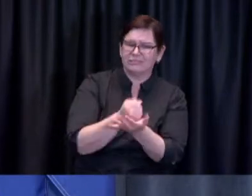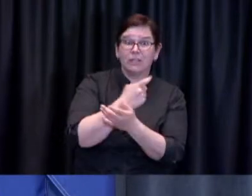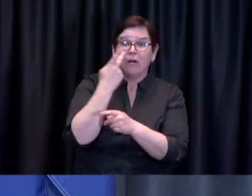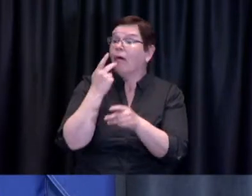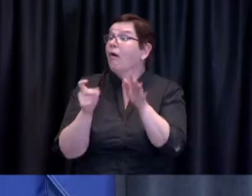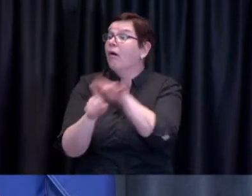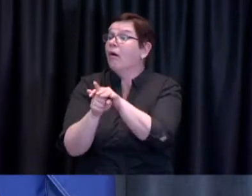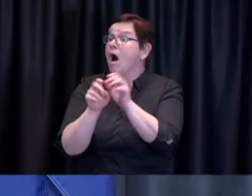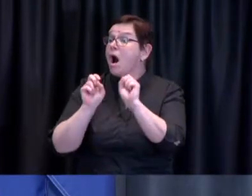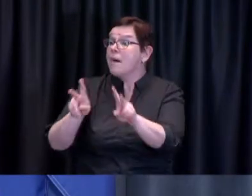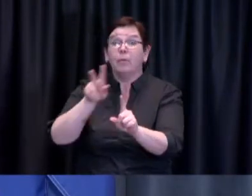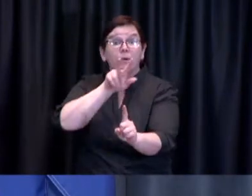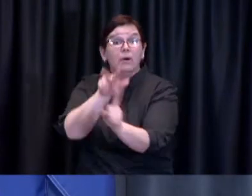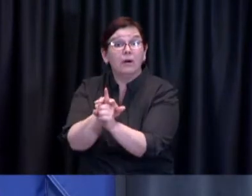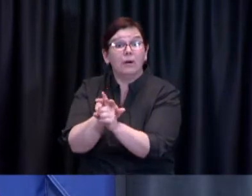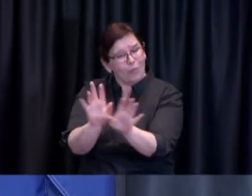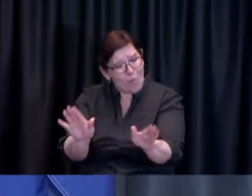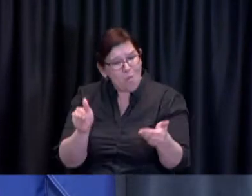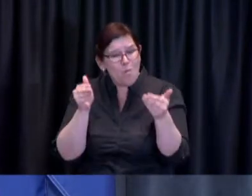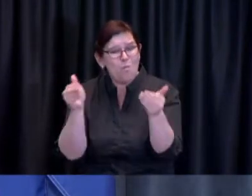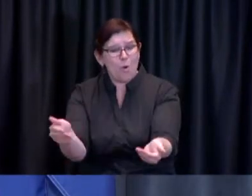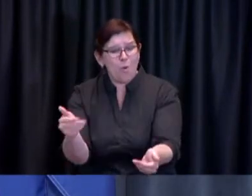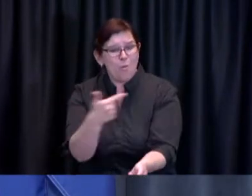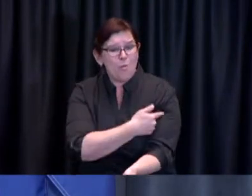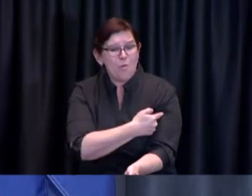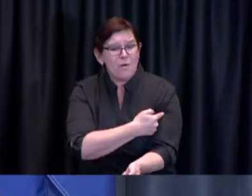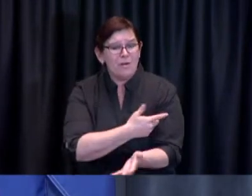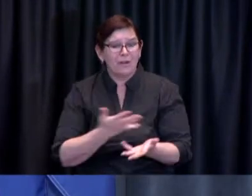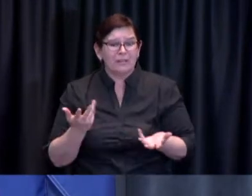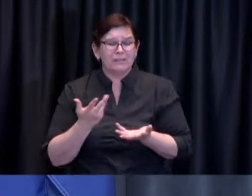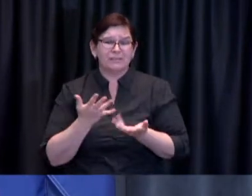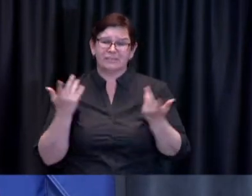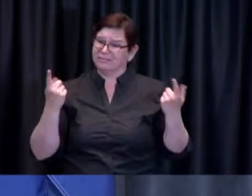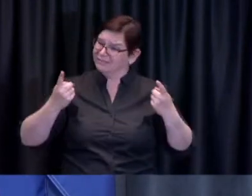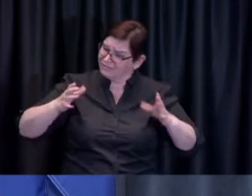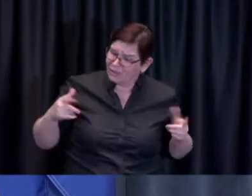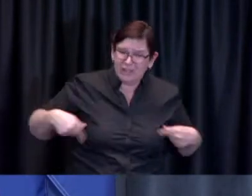thank you for all you do to help stop the spread of COVID--19 in our city and please continue to